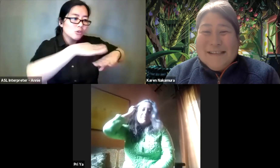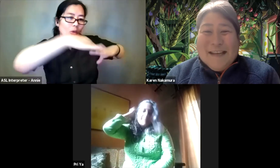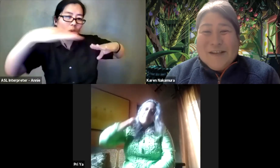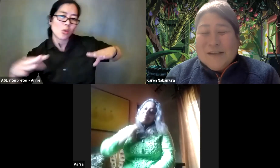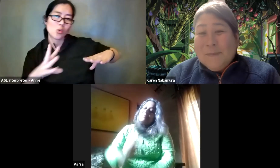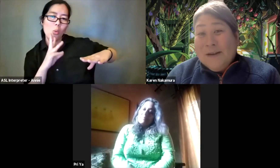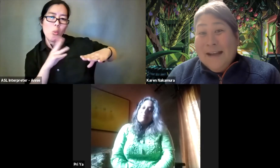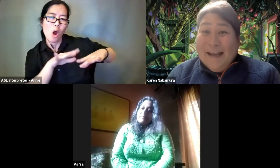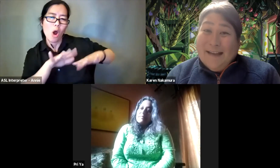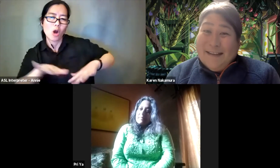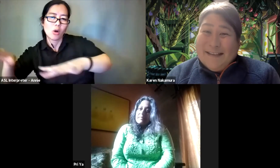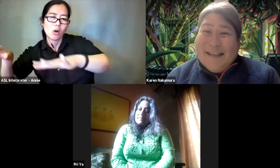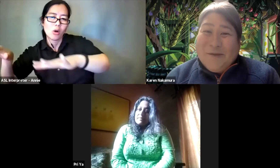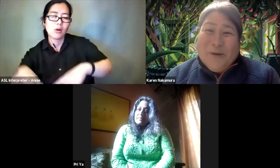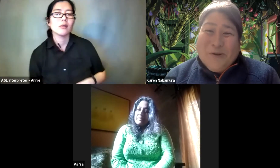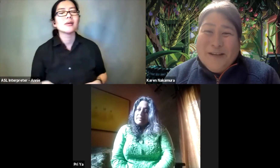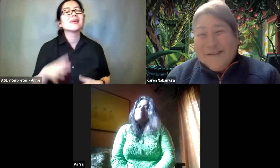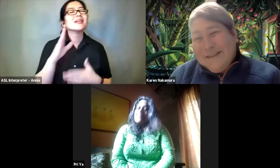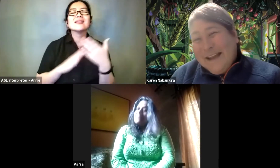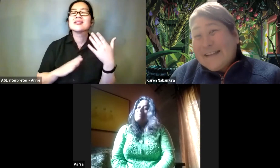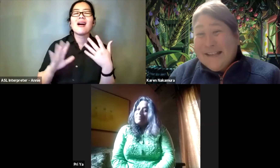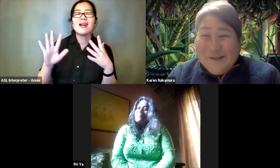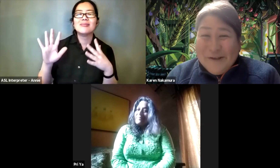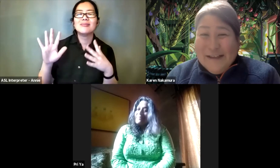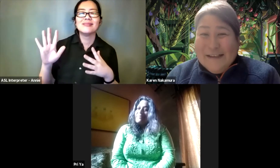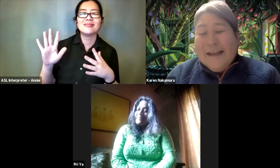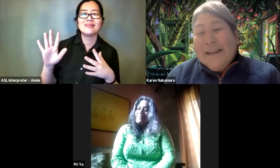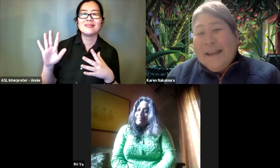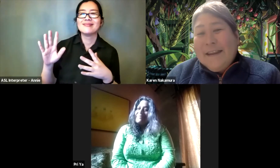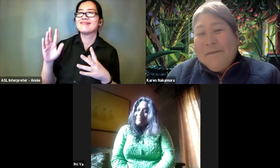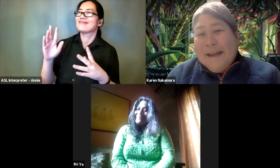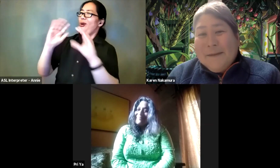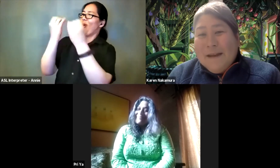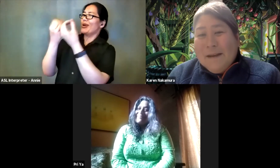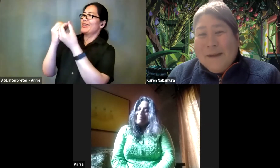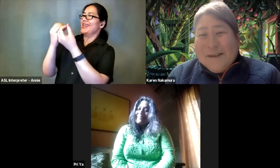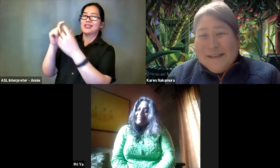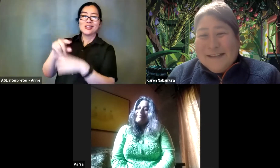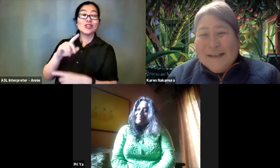that are just about hey let's send a wheelchair to X country and then they forget about it,